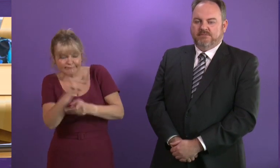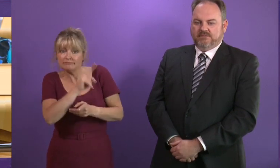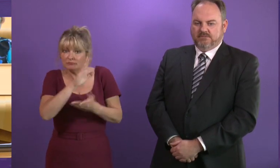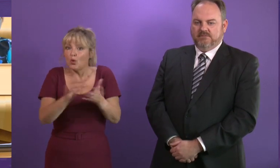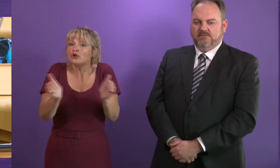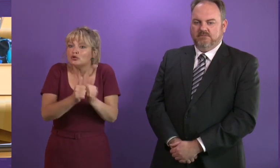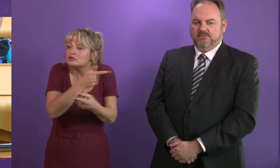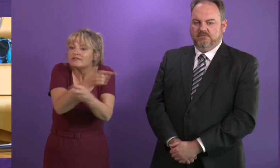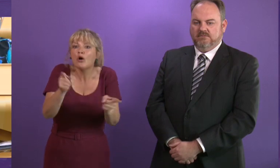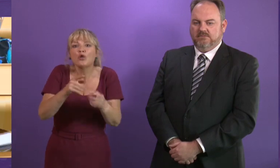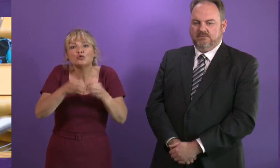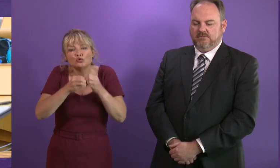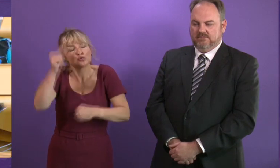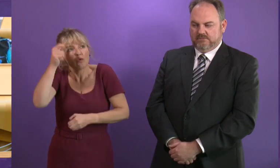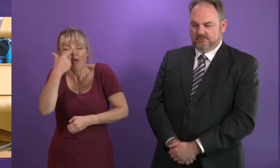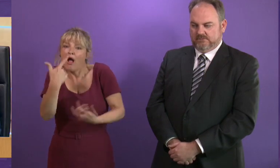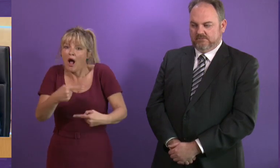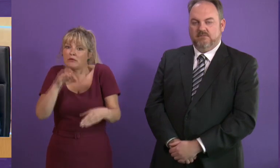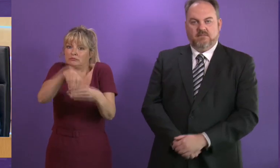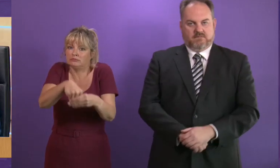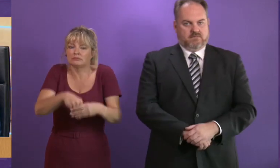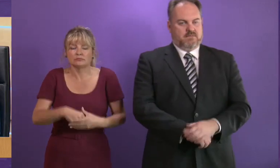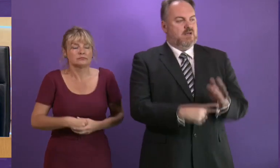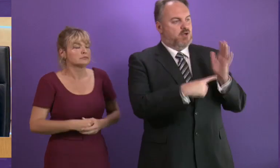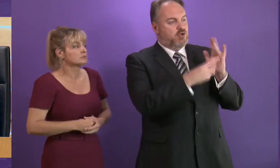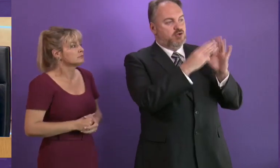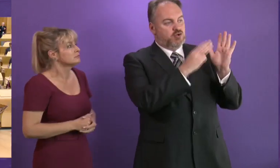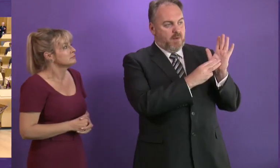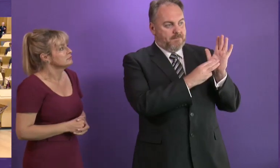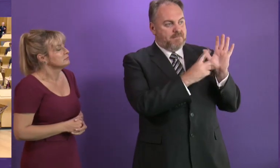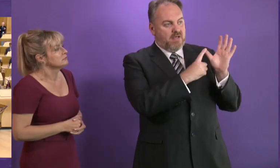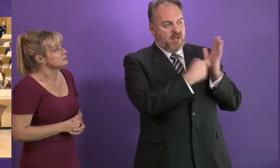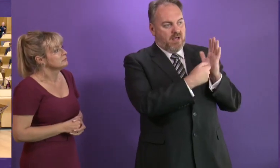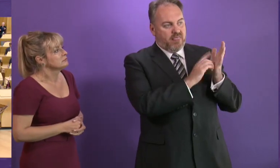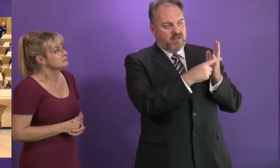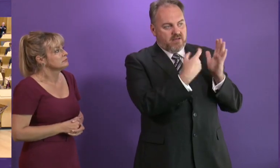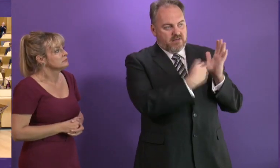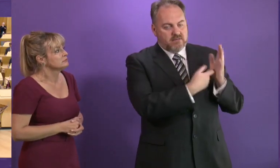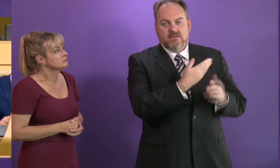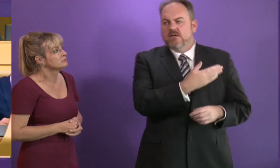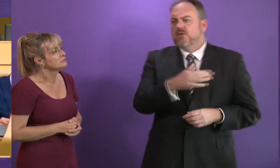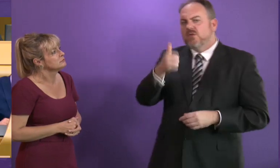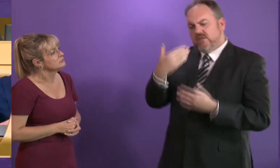those concerns. European Union Nationals Tom Arthur (Renfrewshire South) (SNP): Members will be aware of new research showing that European Union citizens feel safer and